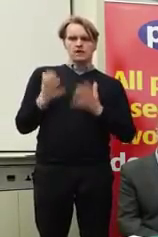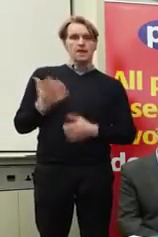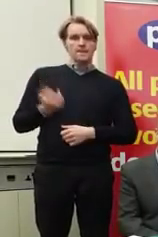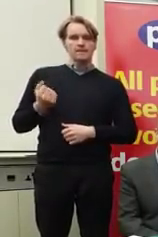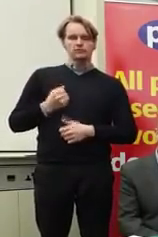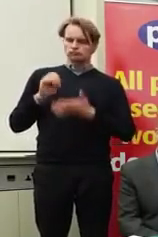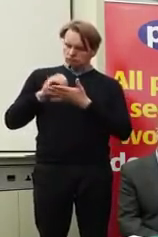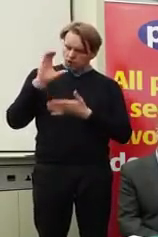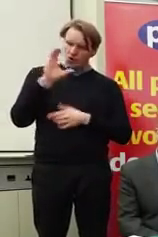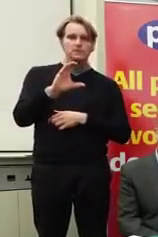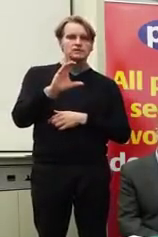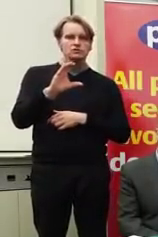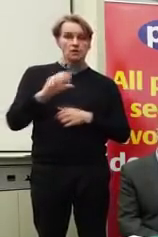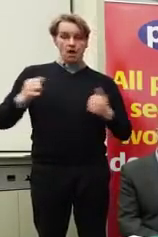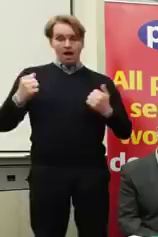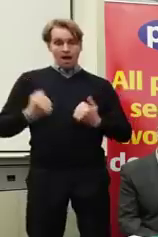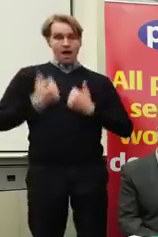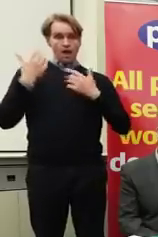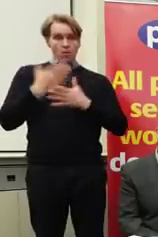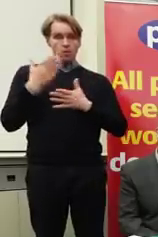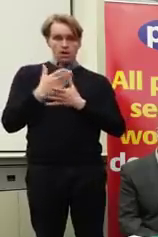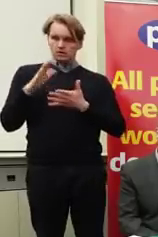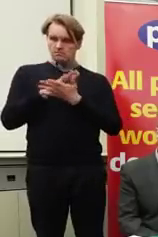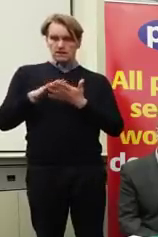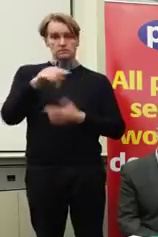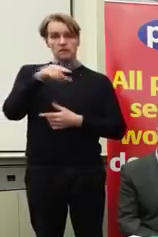what we did we have not only seen money in our members pockets but we've seen a